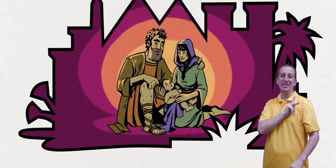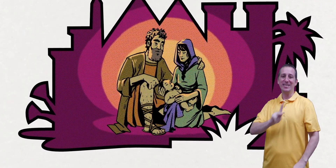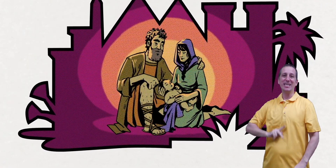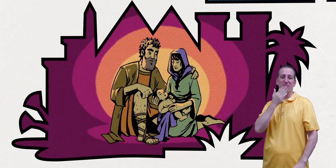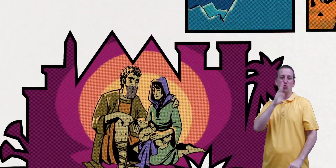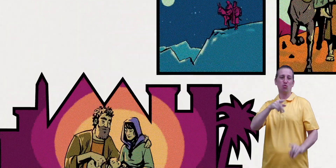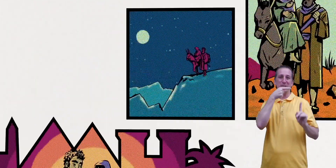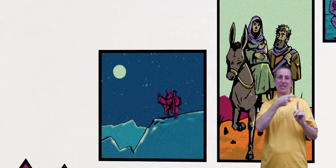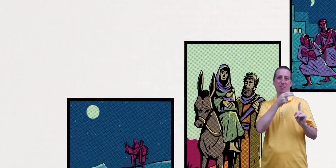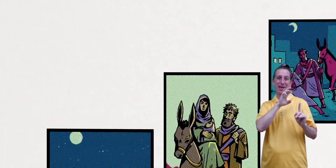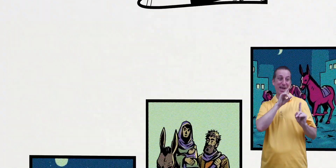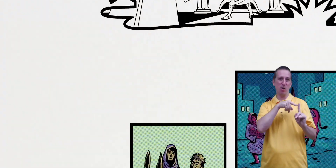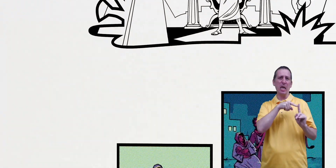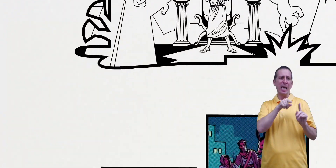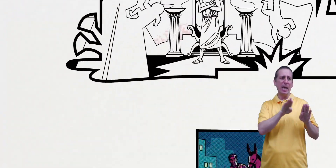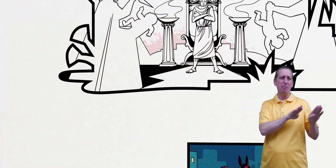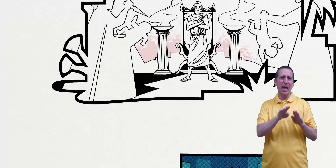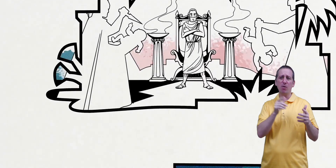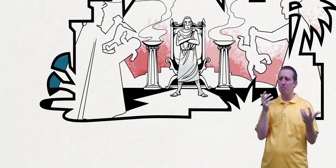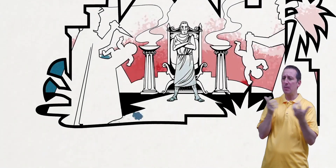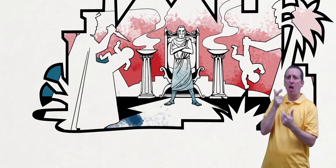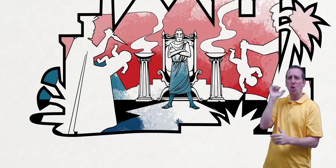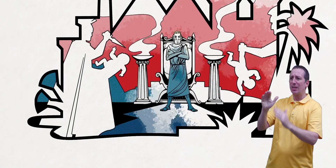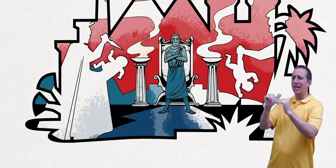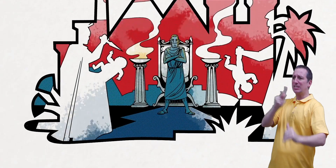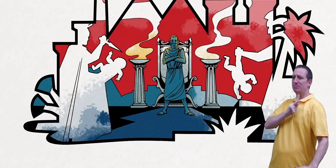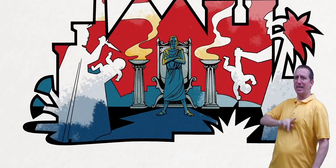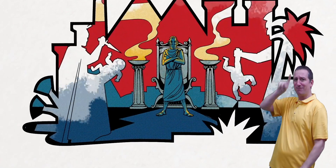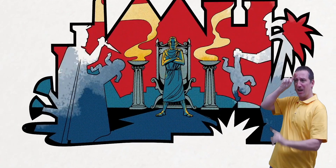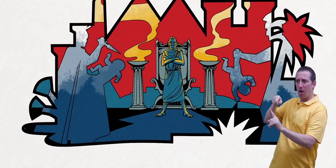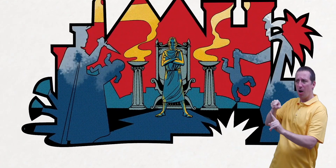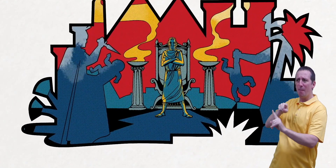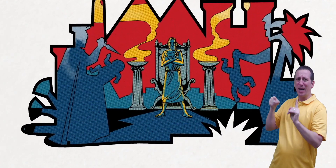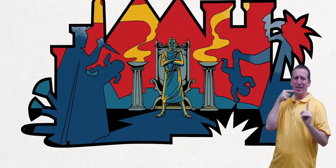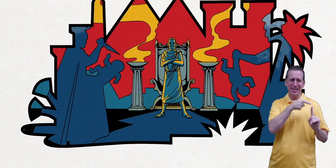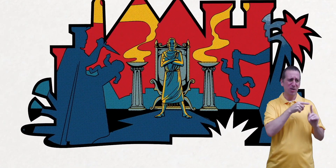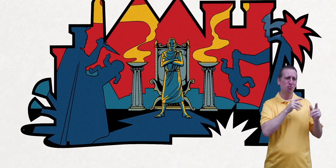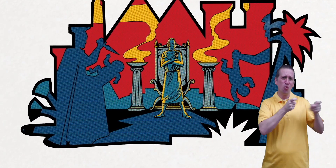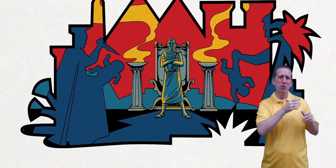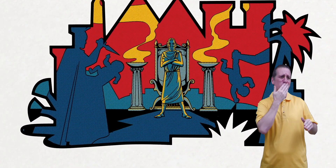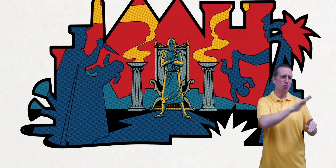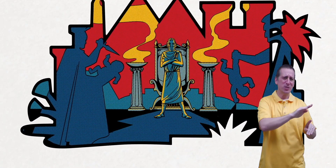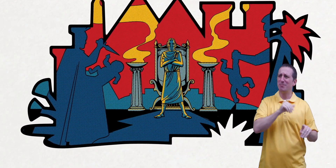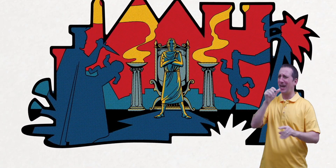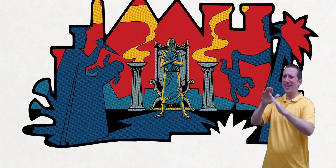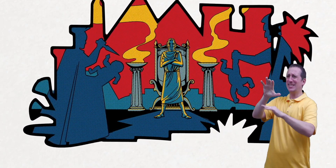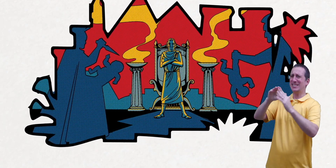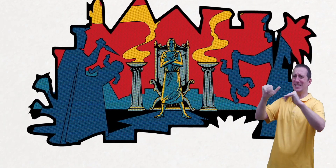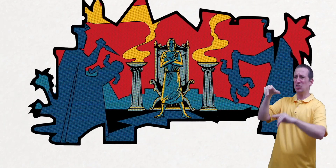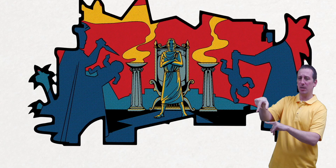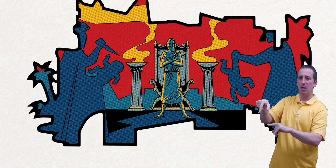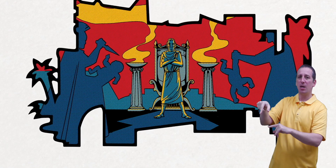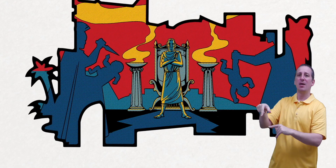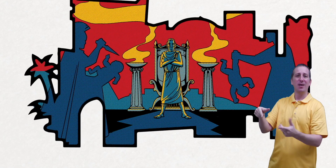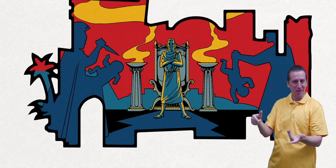King Herod, who is behaving exactly like Pharaoh did. But he rules Jerusalem not Egypt.